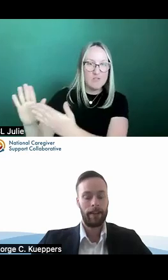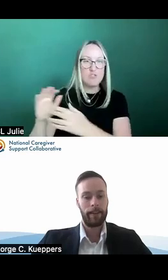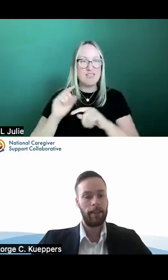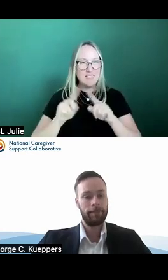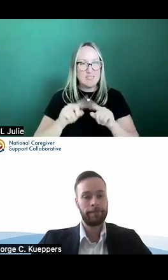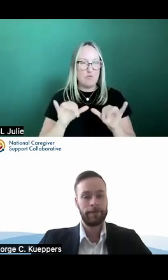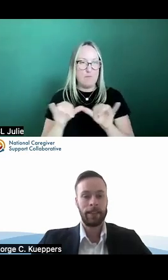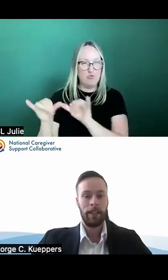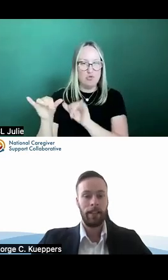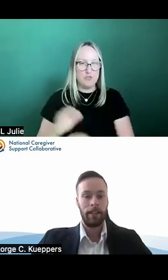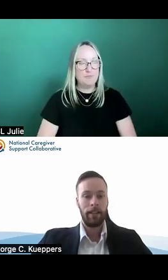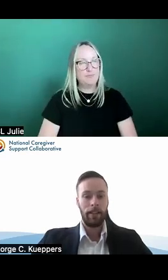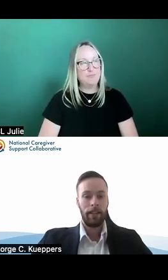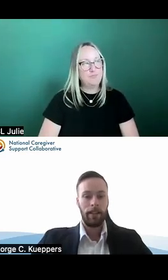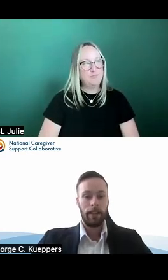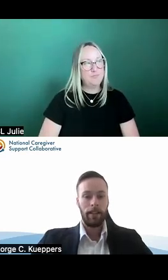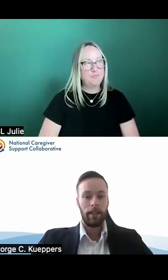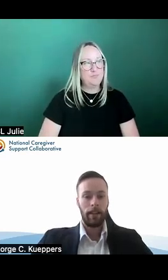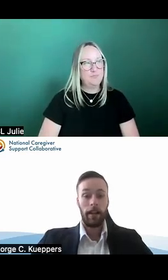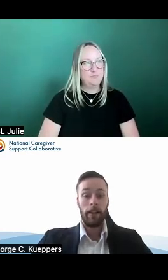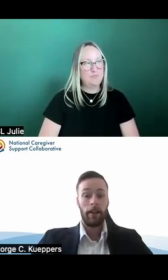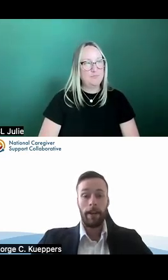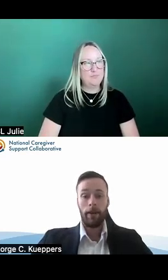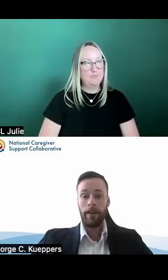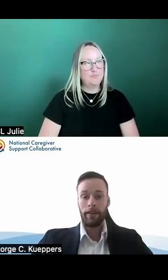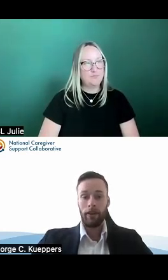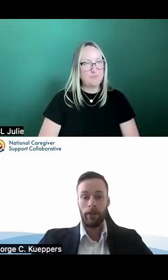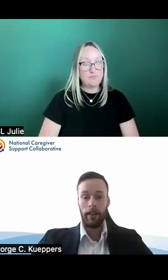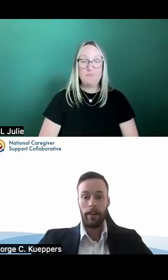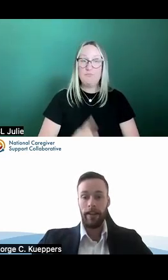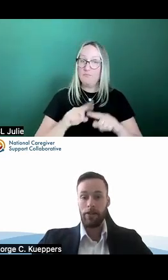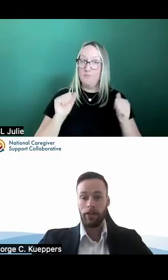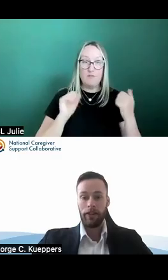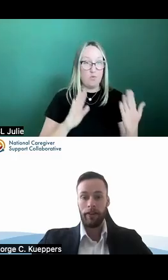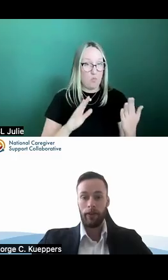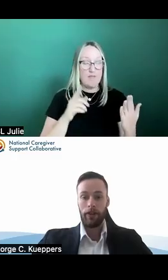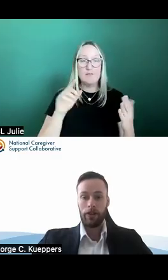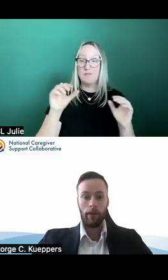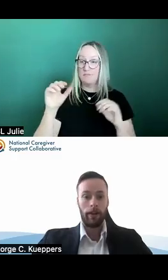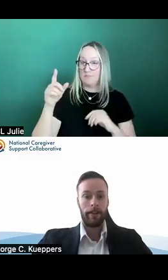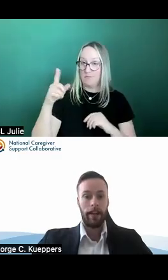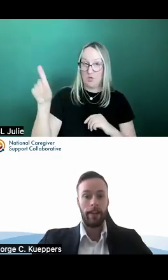Next slide. There are many ways that those in aging services and research networks can